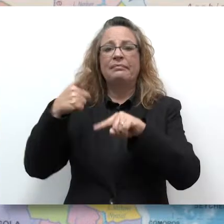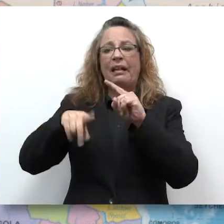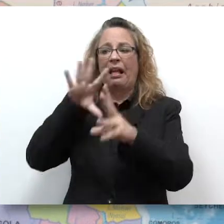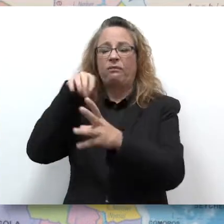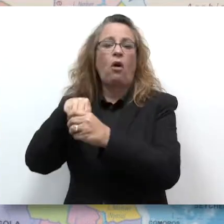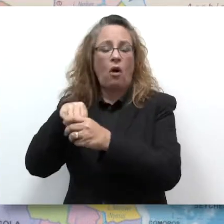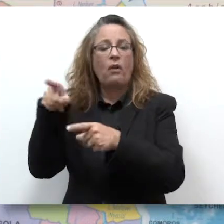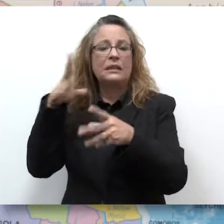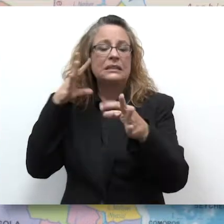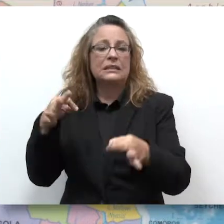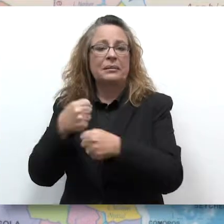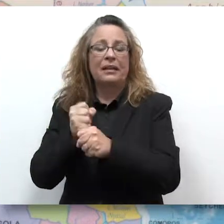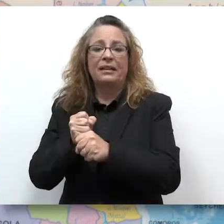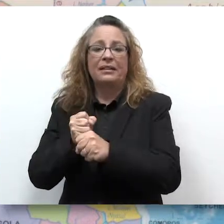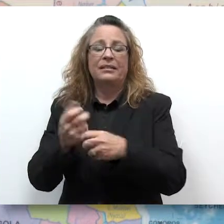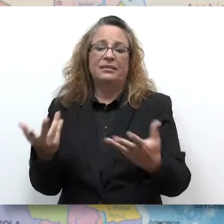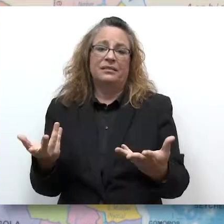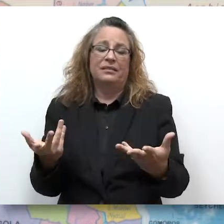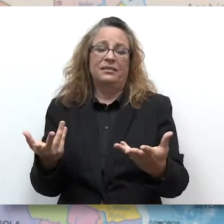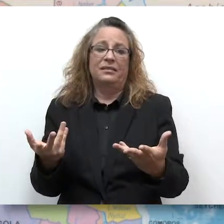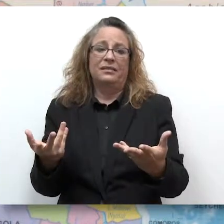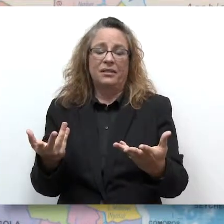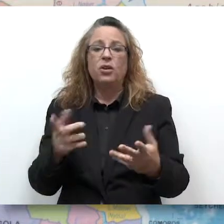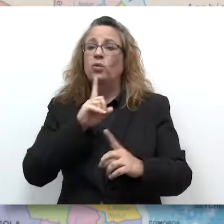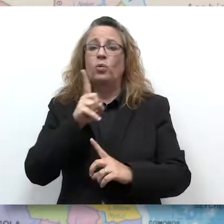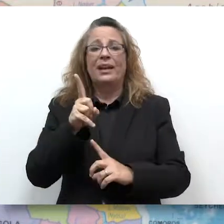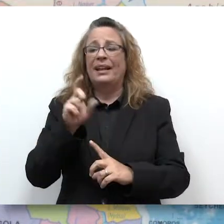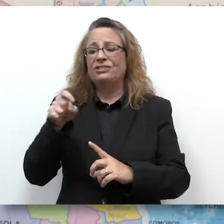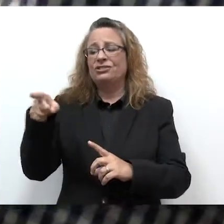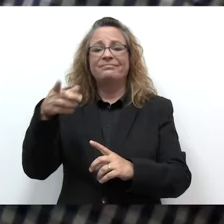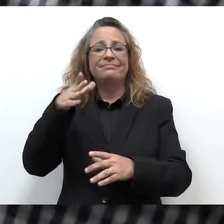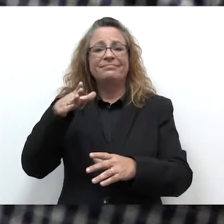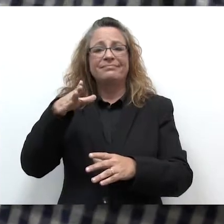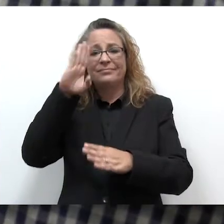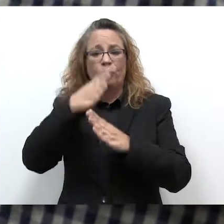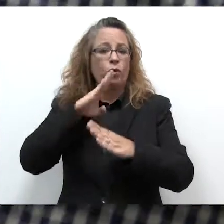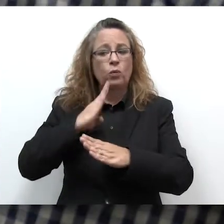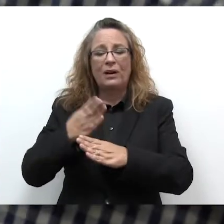and I can totally see that, all they would have to do is is have their youngster sign a HIPAA release